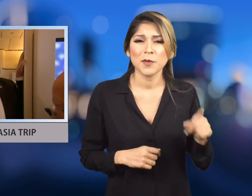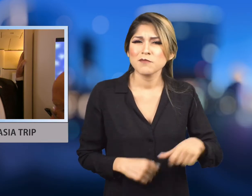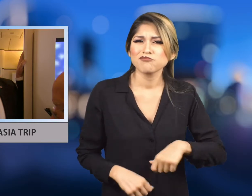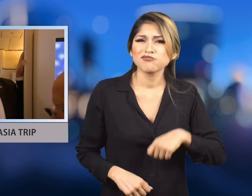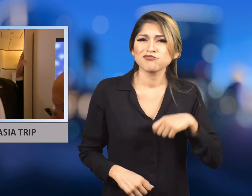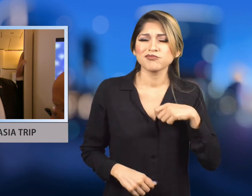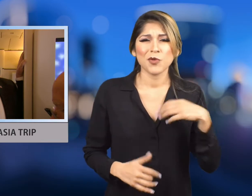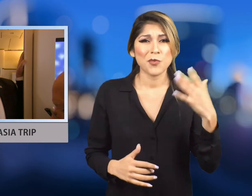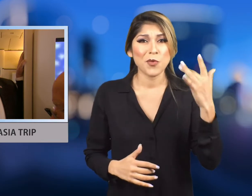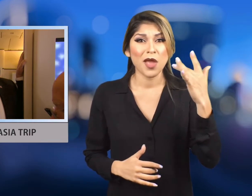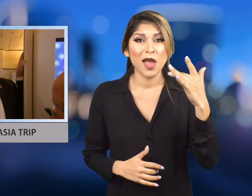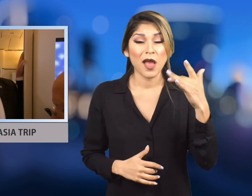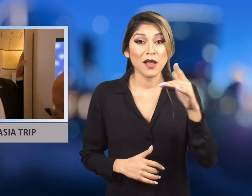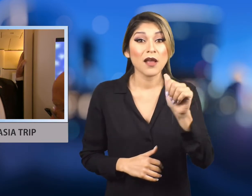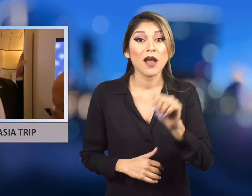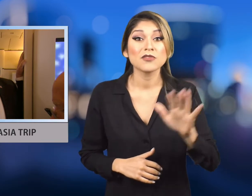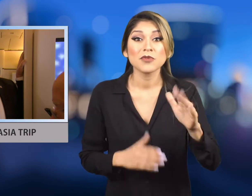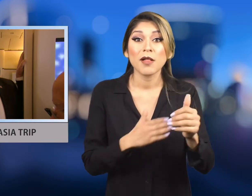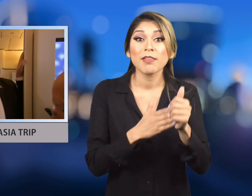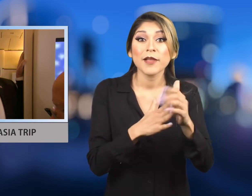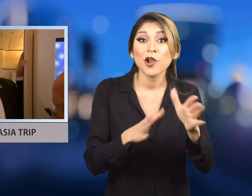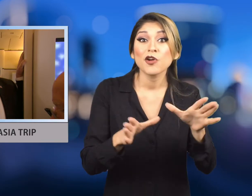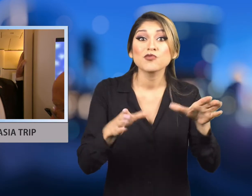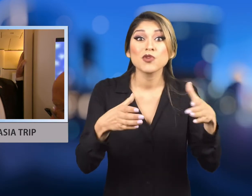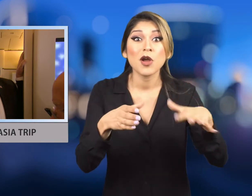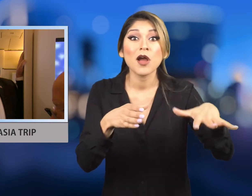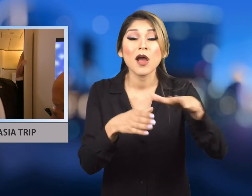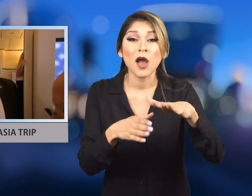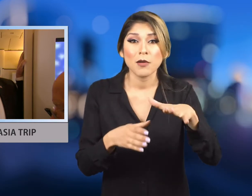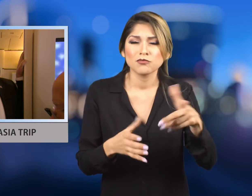He said he is most proud of the progress he made